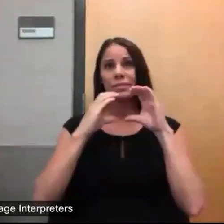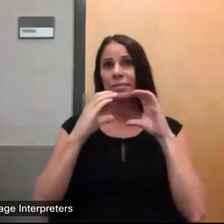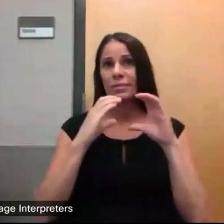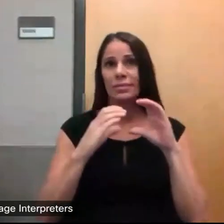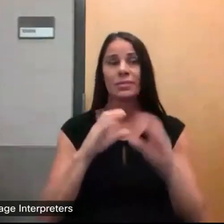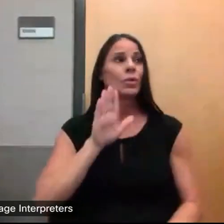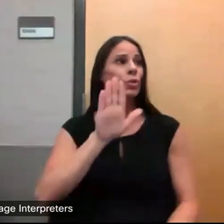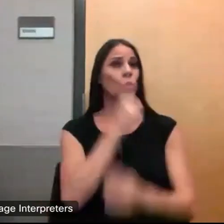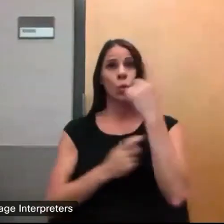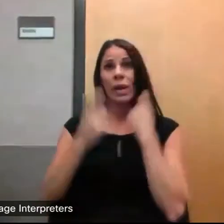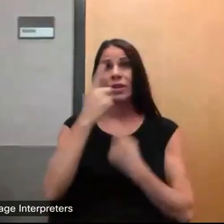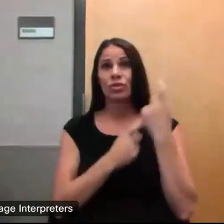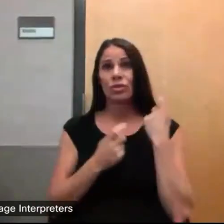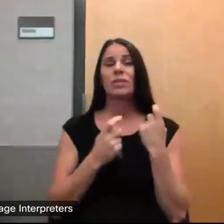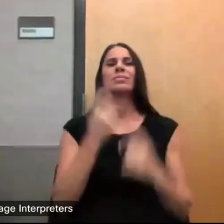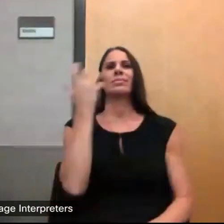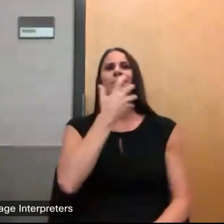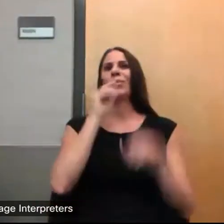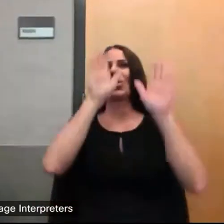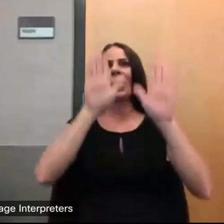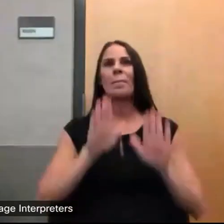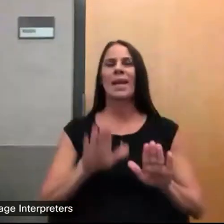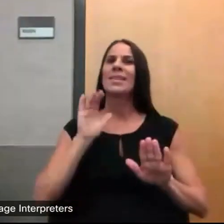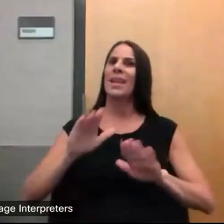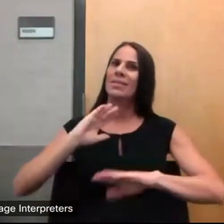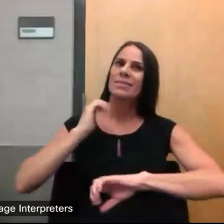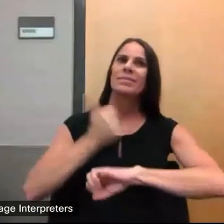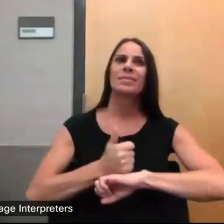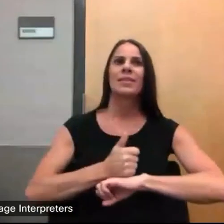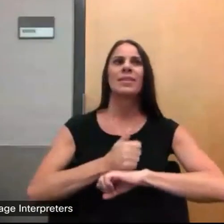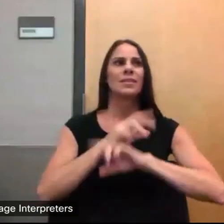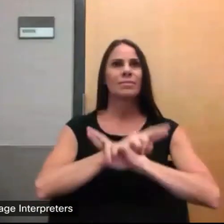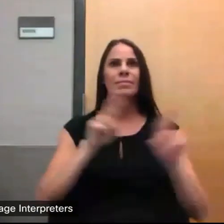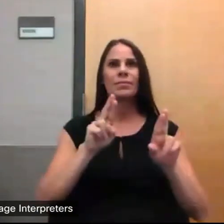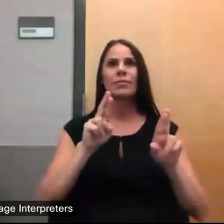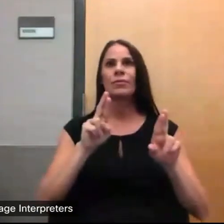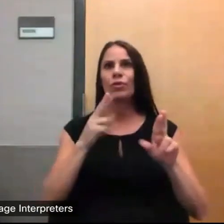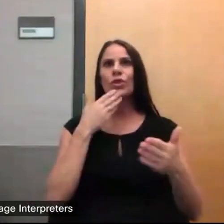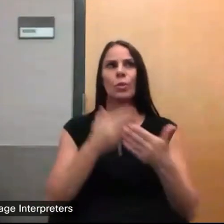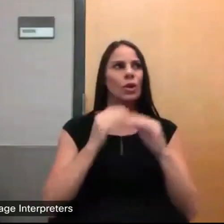from you all were amazing and I think it sets up for kind of lots of good conversations over lunch. Probably too. So, if there's any other announcements from